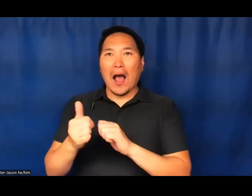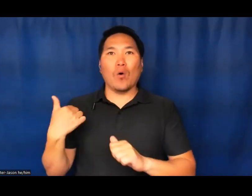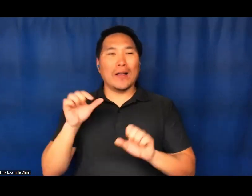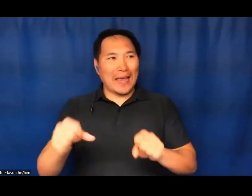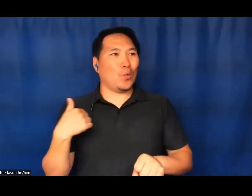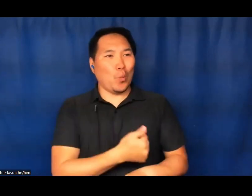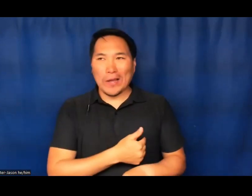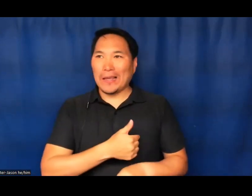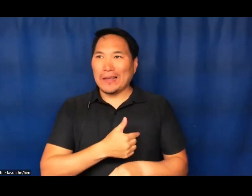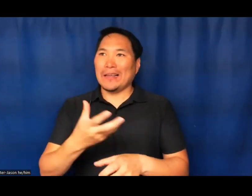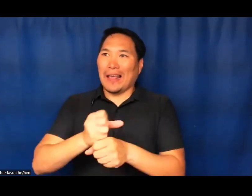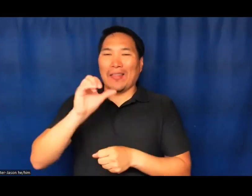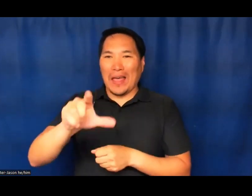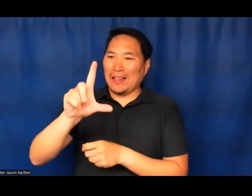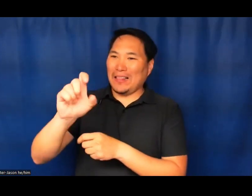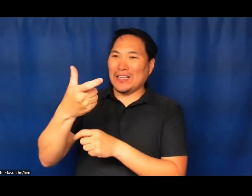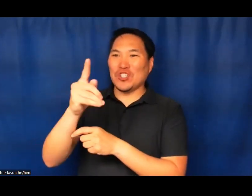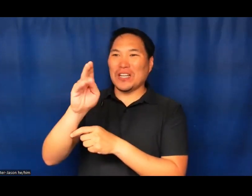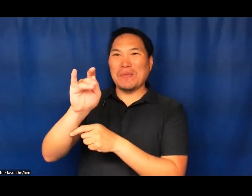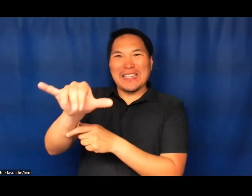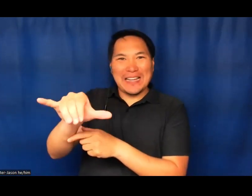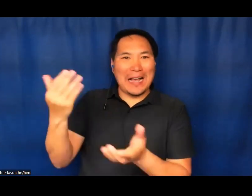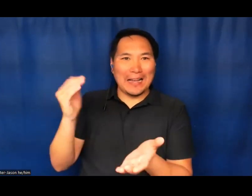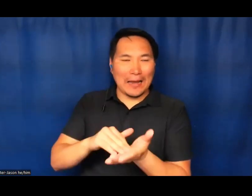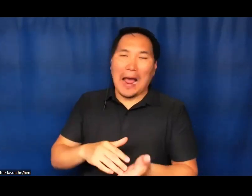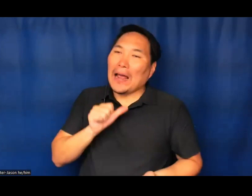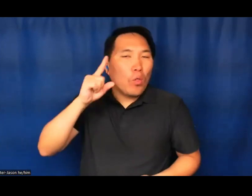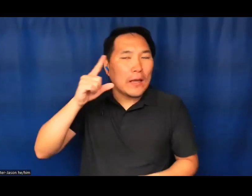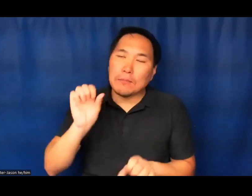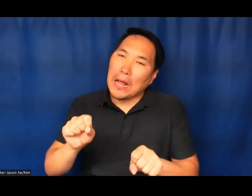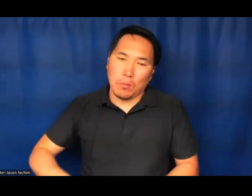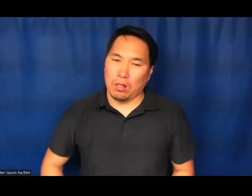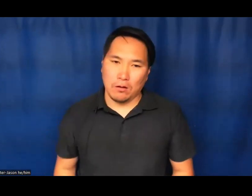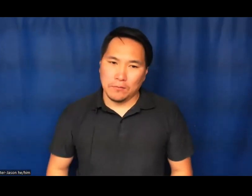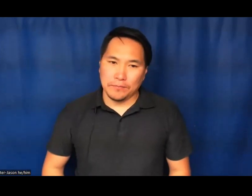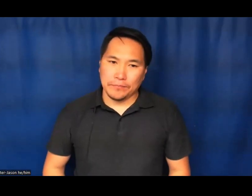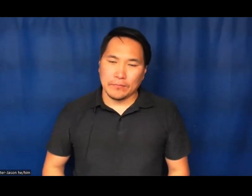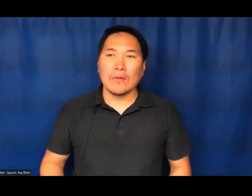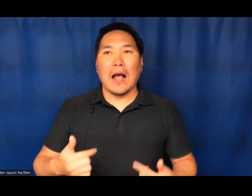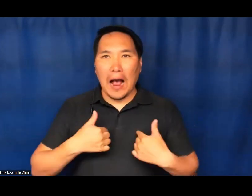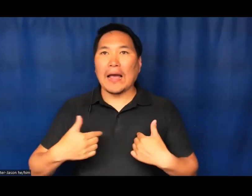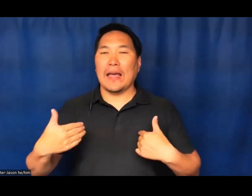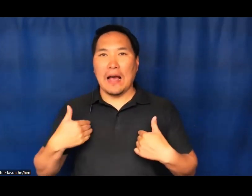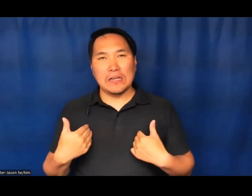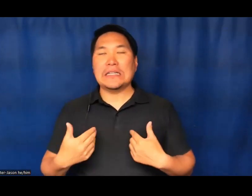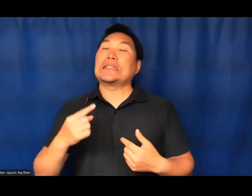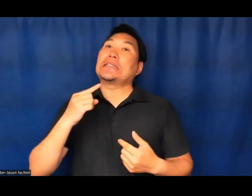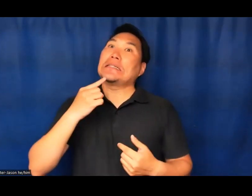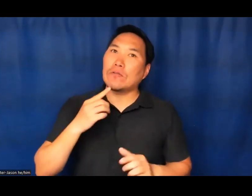legitimacy. But short-term, I don't think that's going to be possible.I have serious constitutional questions though about term limits.